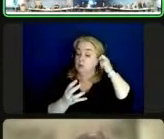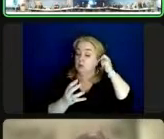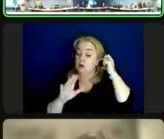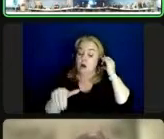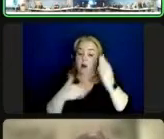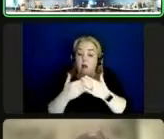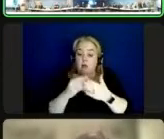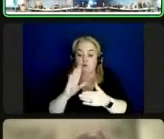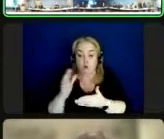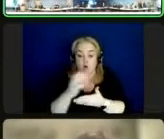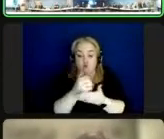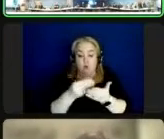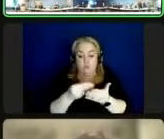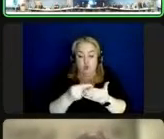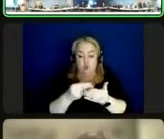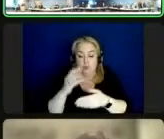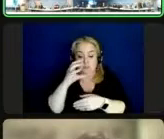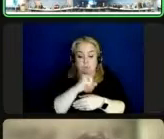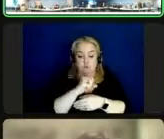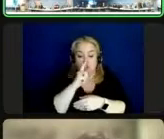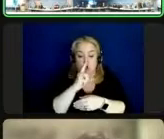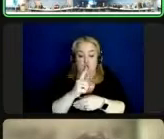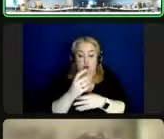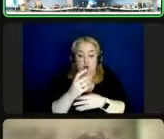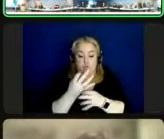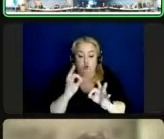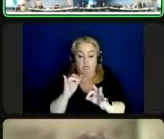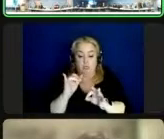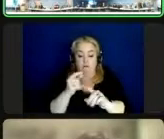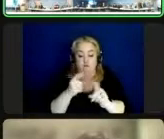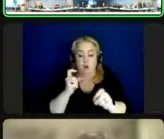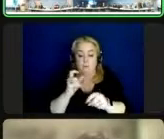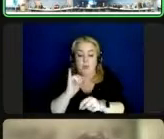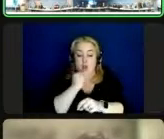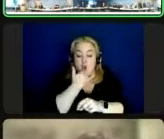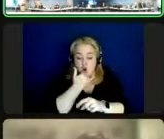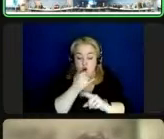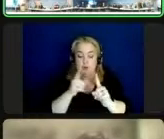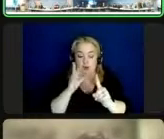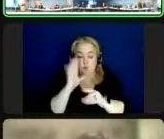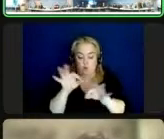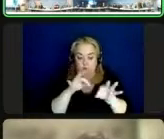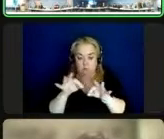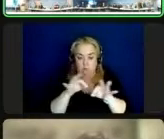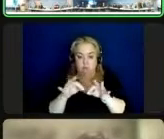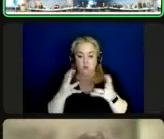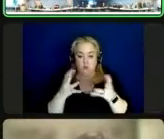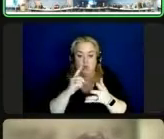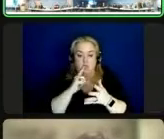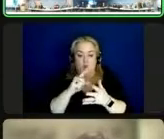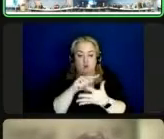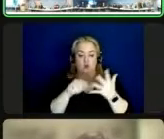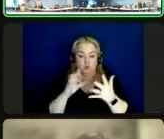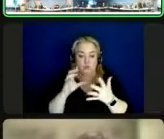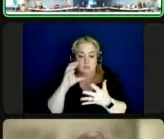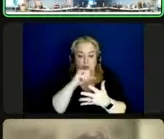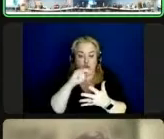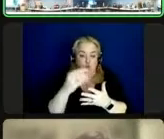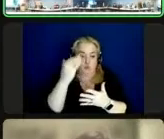AND PROVIDE THAT? I AM GOING TO GIVE A SPOILER ALERT TO THE STILL WHAT